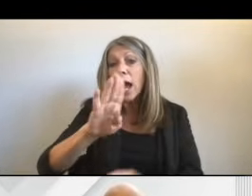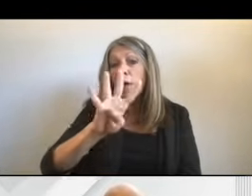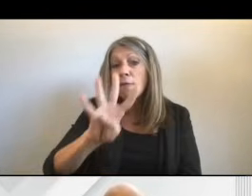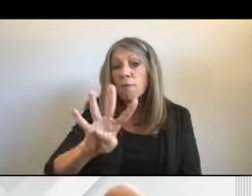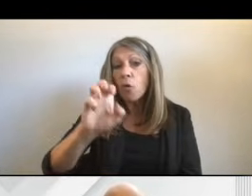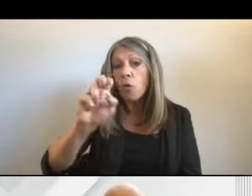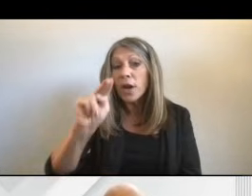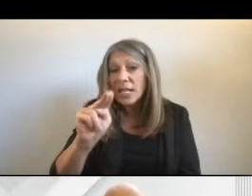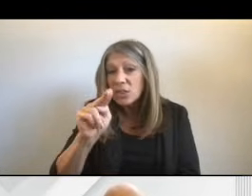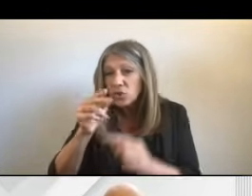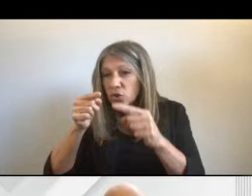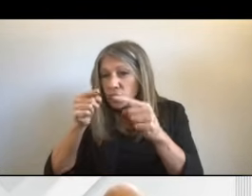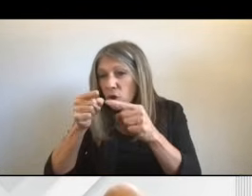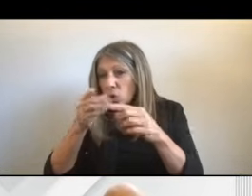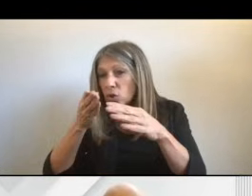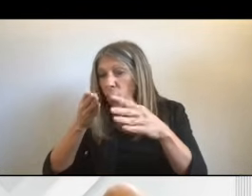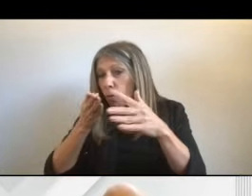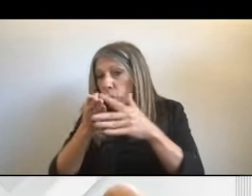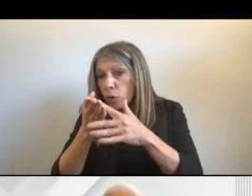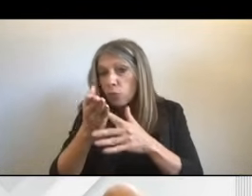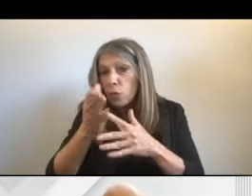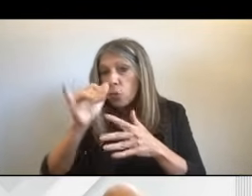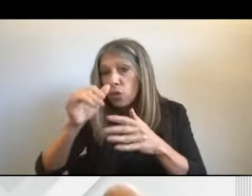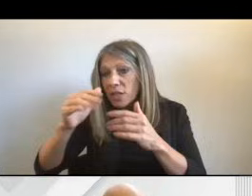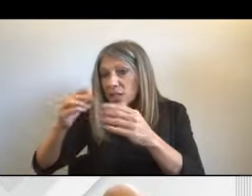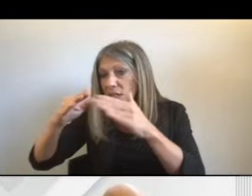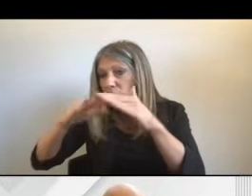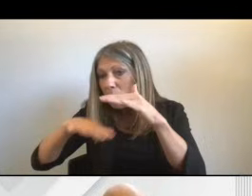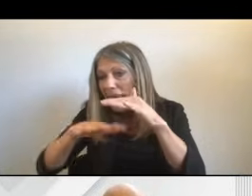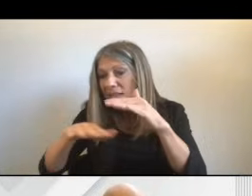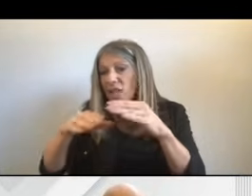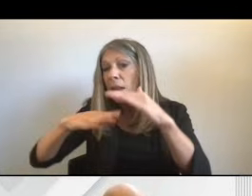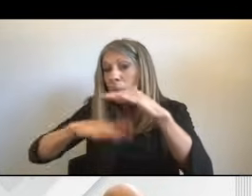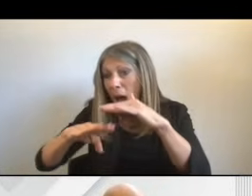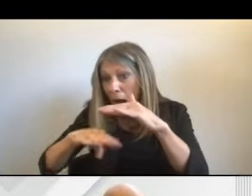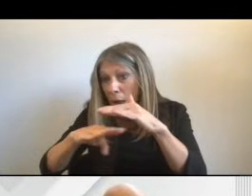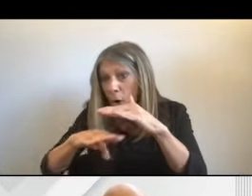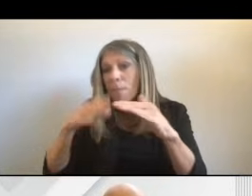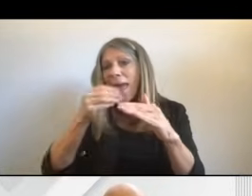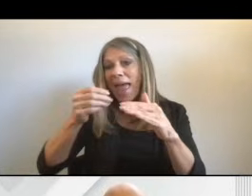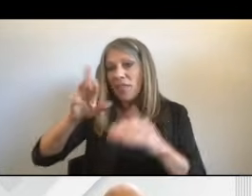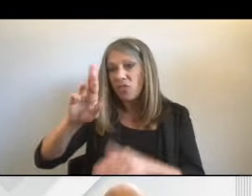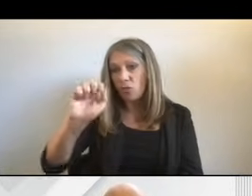pass through the space between the bottom of the ramp and the railing. And that's